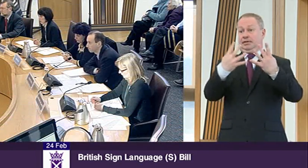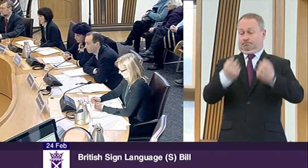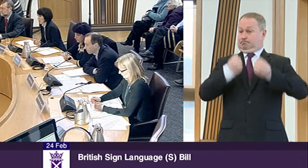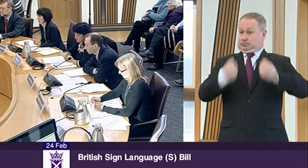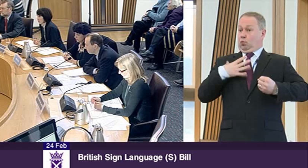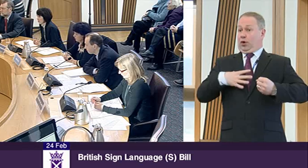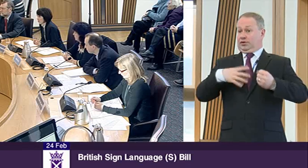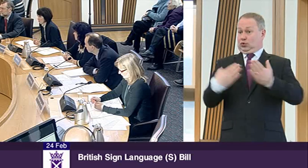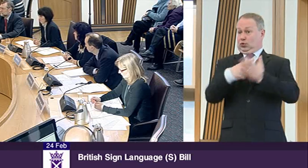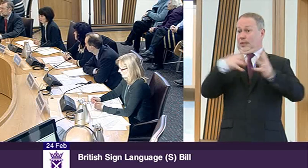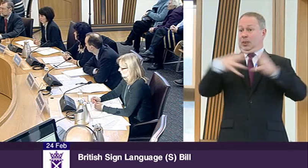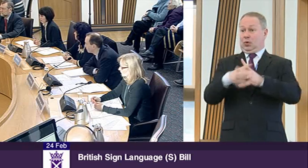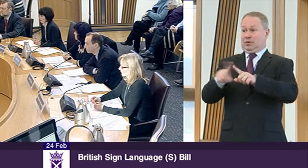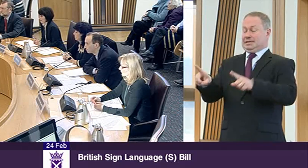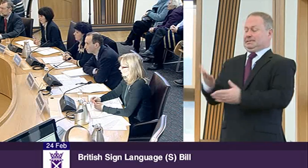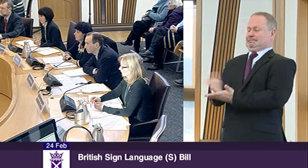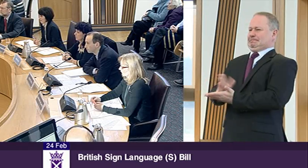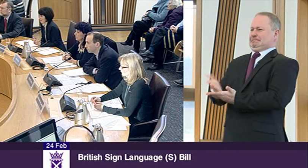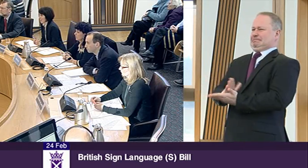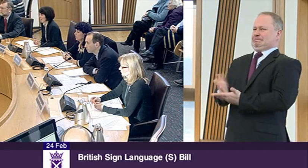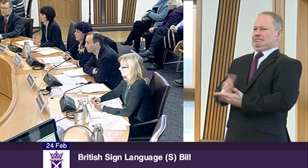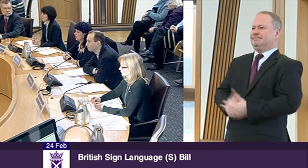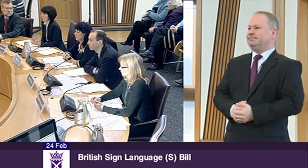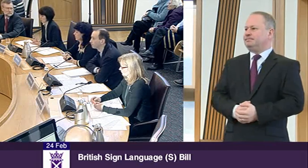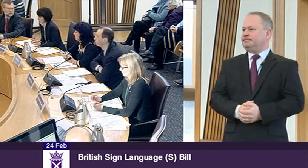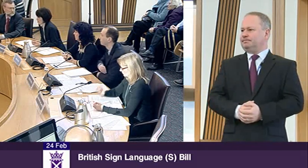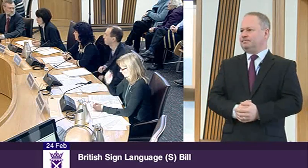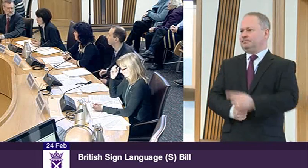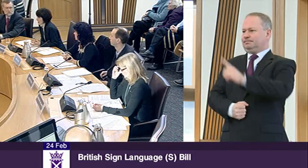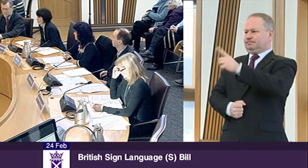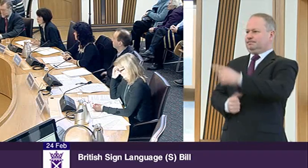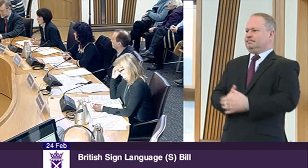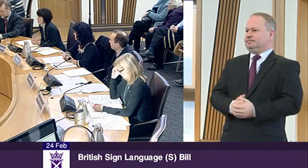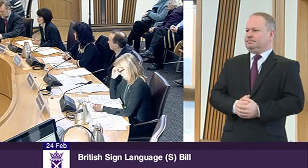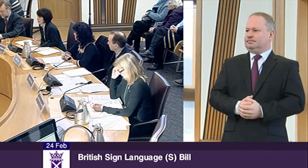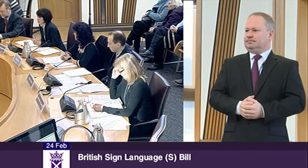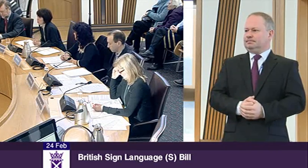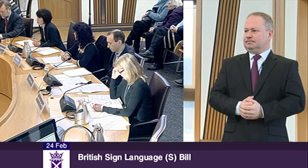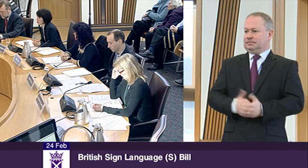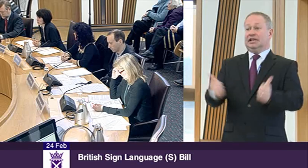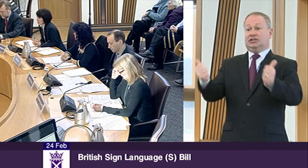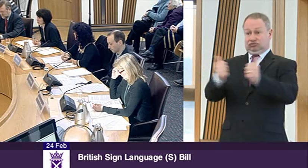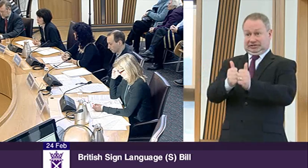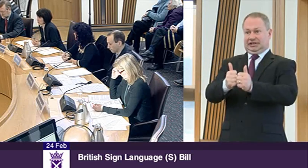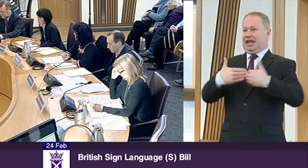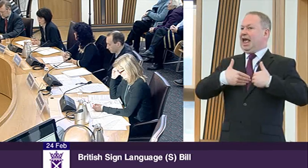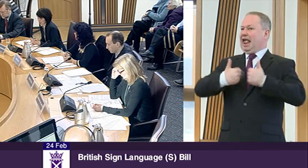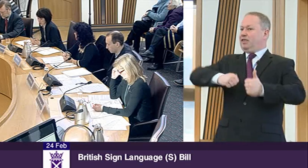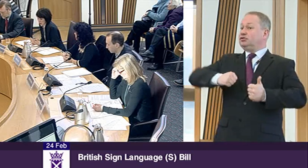felt is needed. Katy Hetherington: I would echo those comments, from NHS Health Scotland’s perspective.